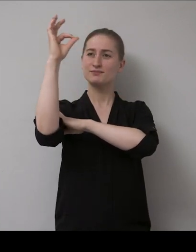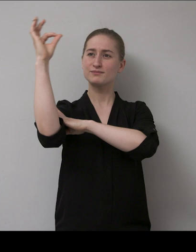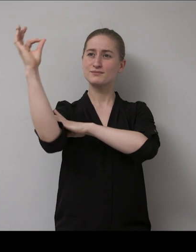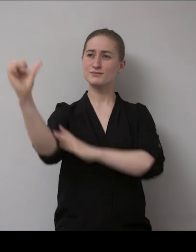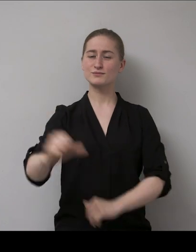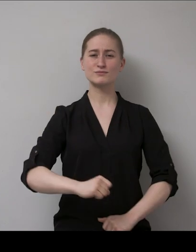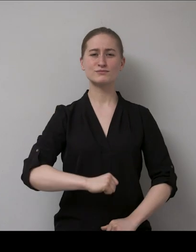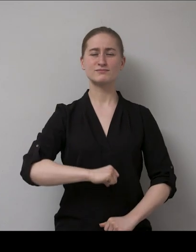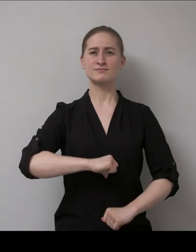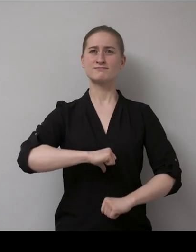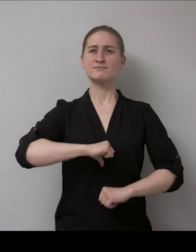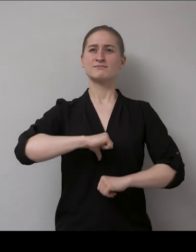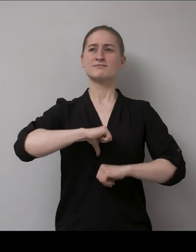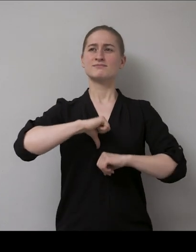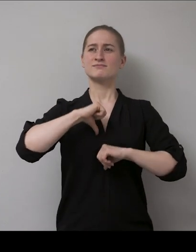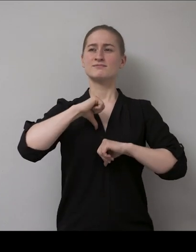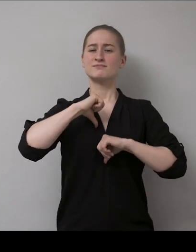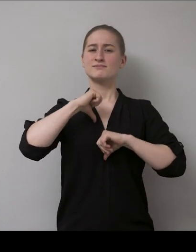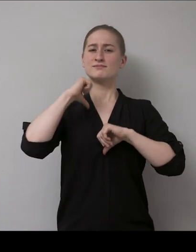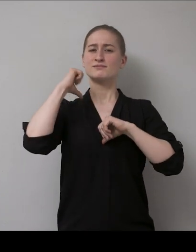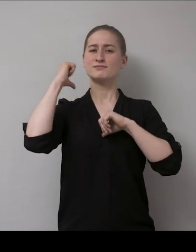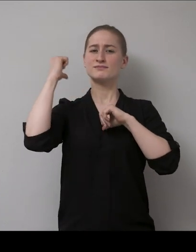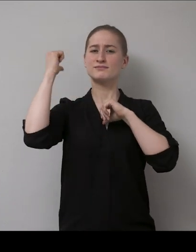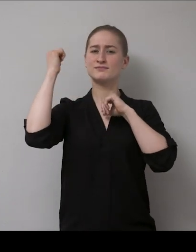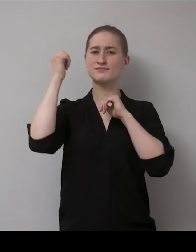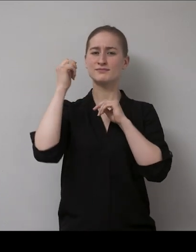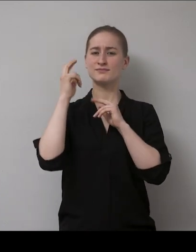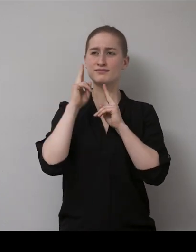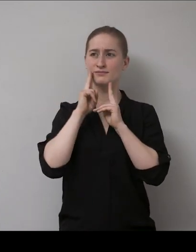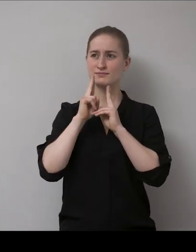What so proudly we hail'd